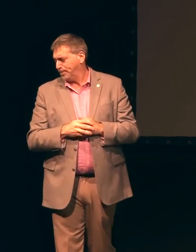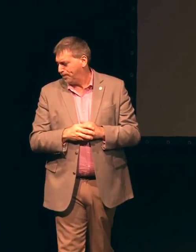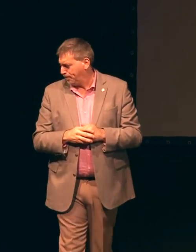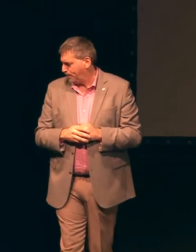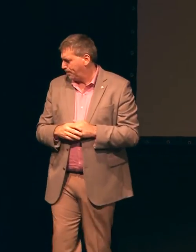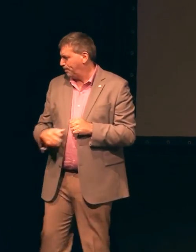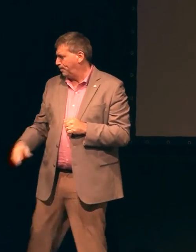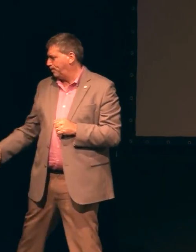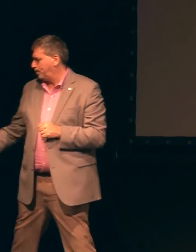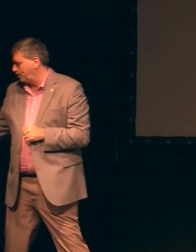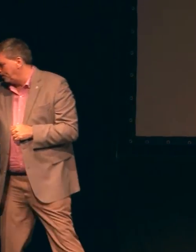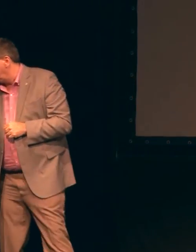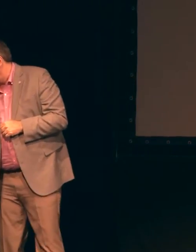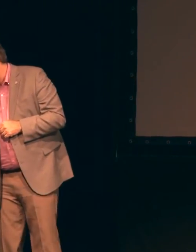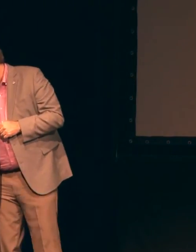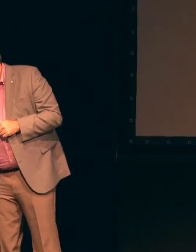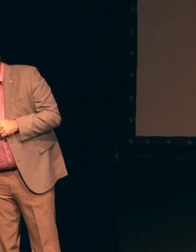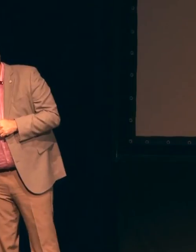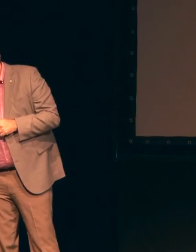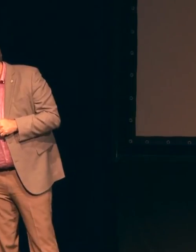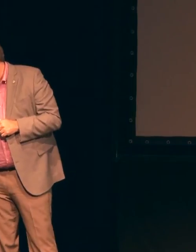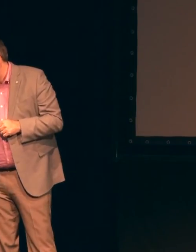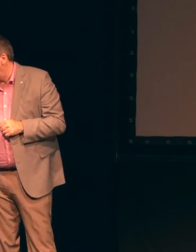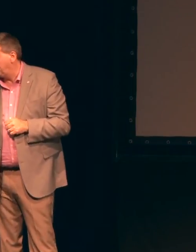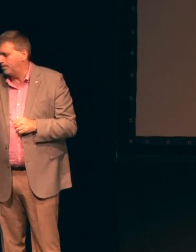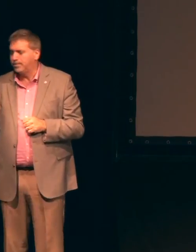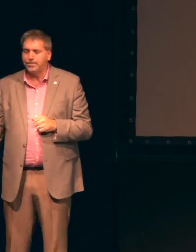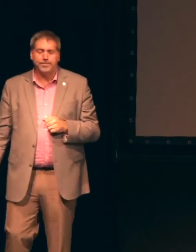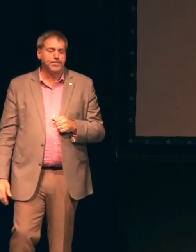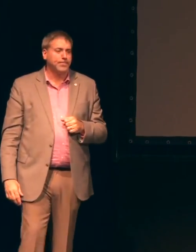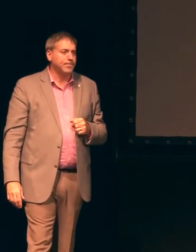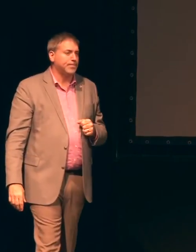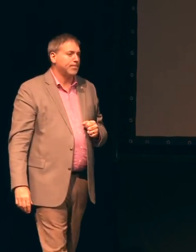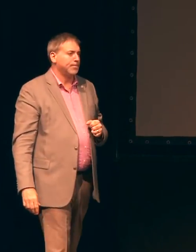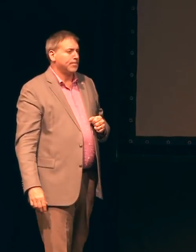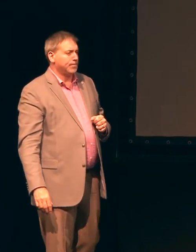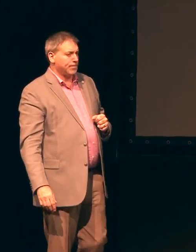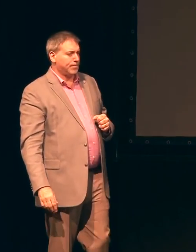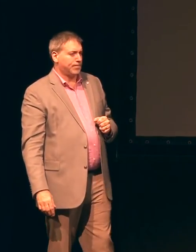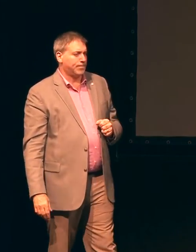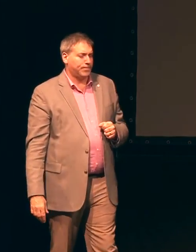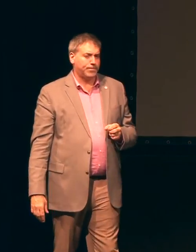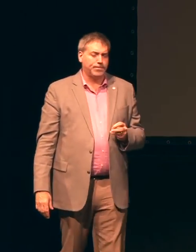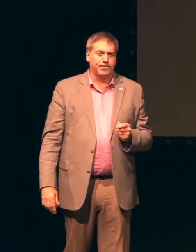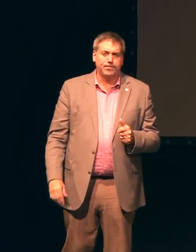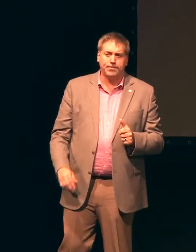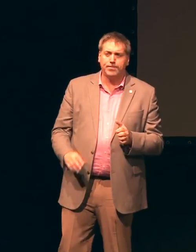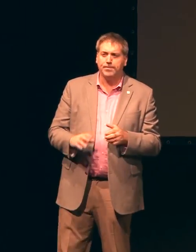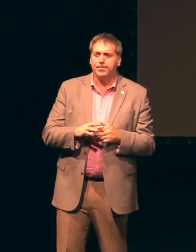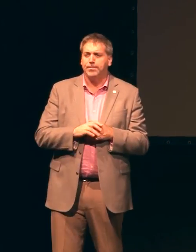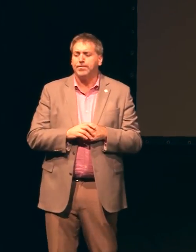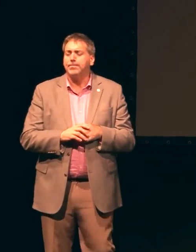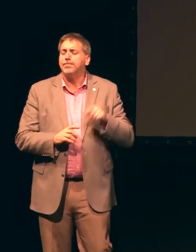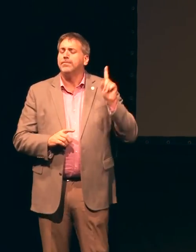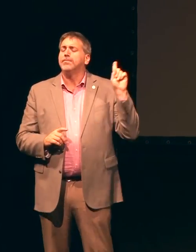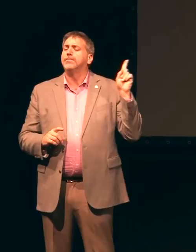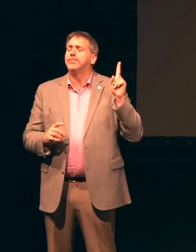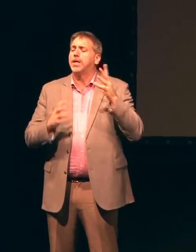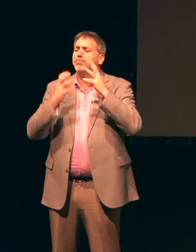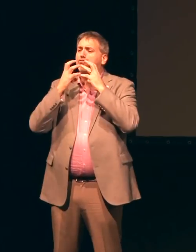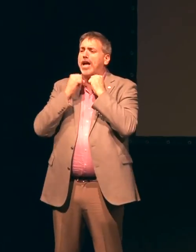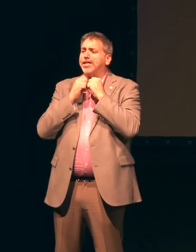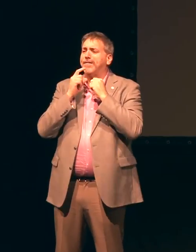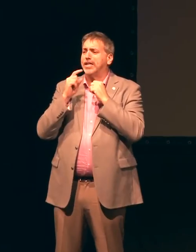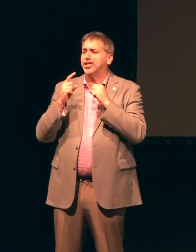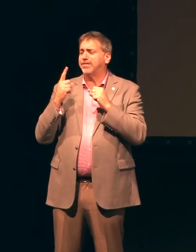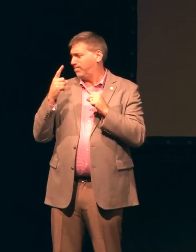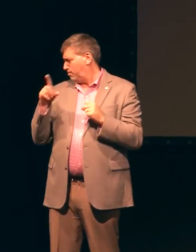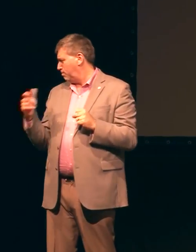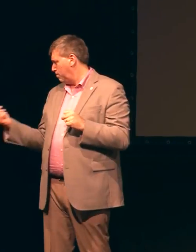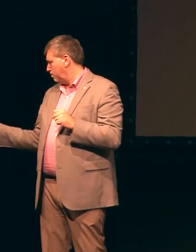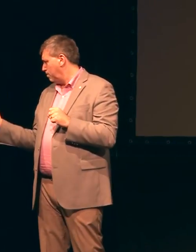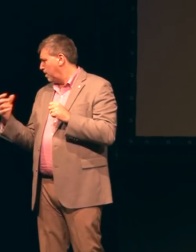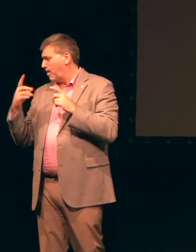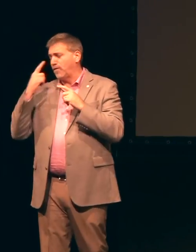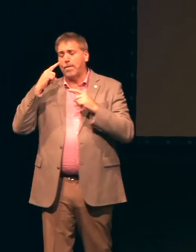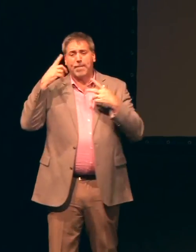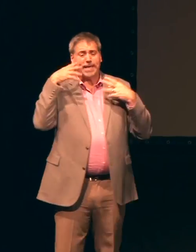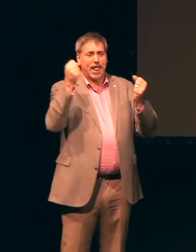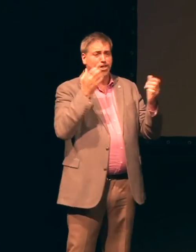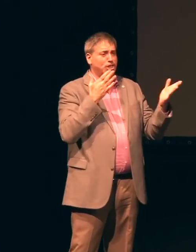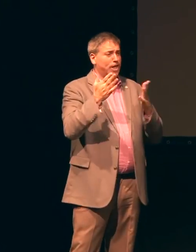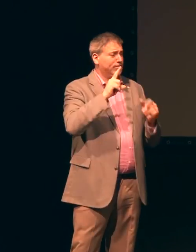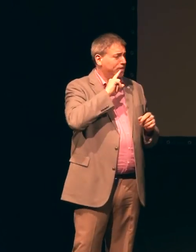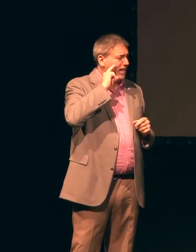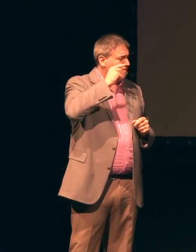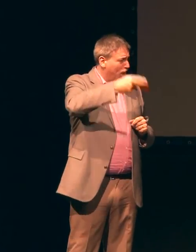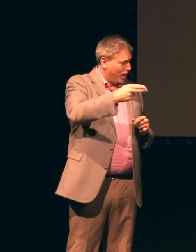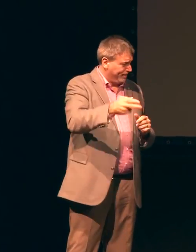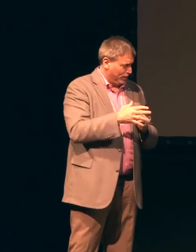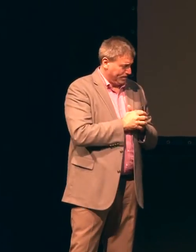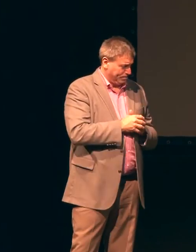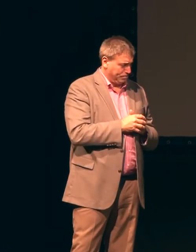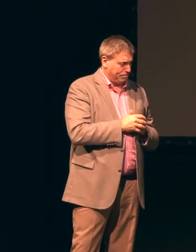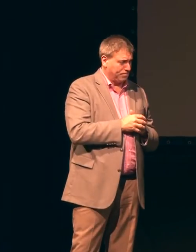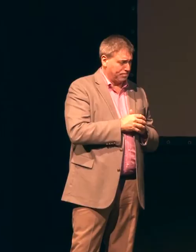developing that tool kit. A third issue is preservation of mental health services that